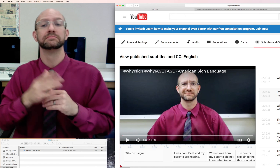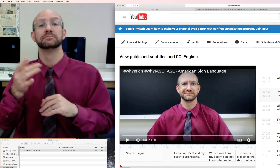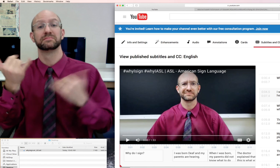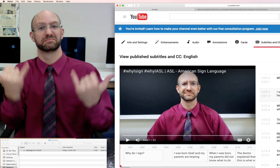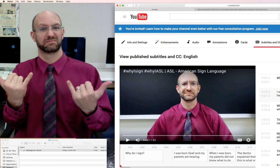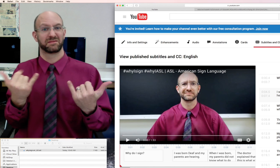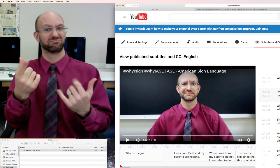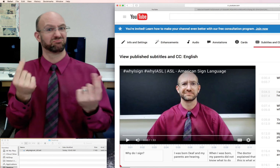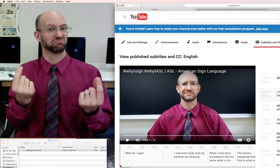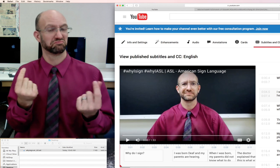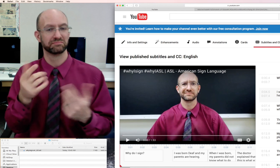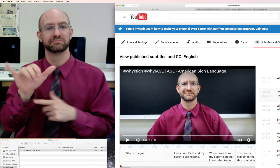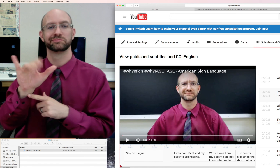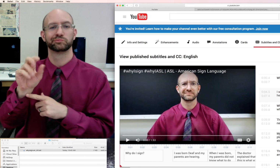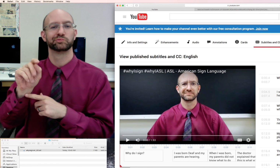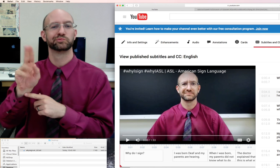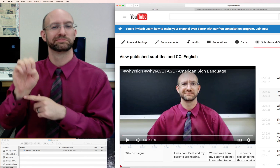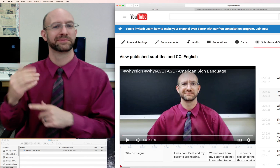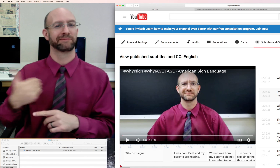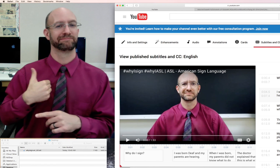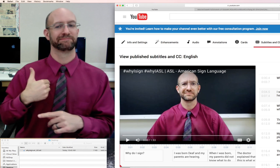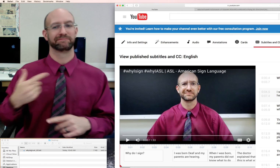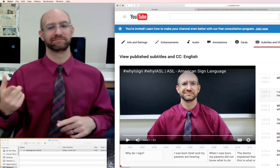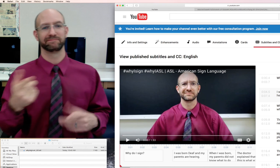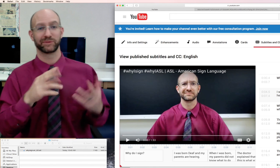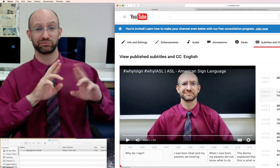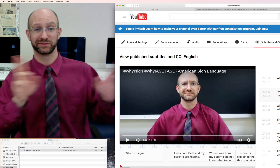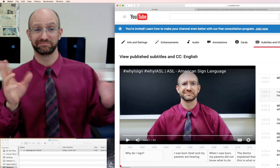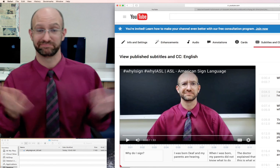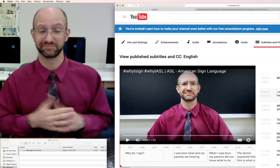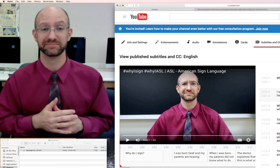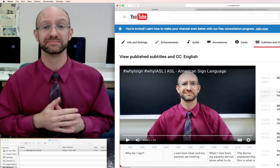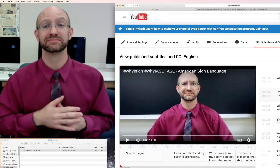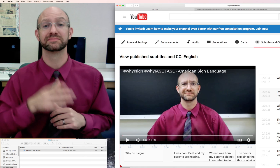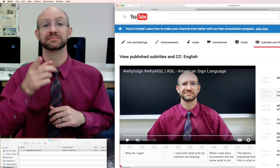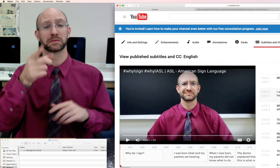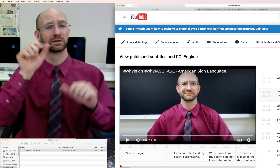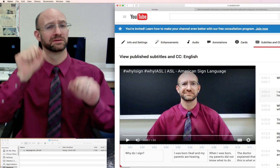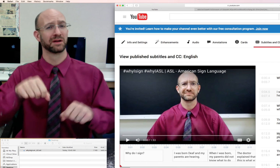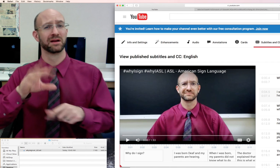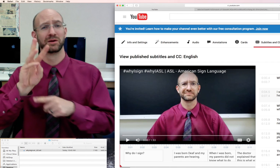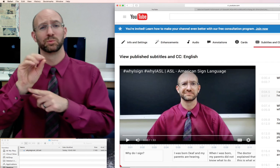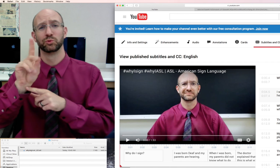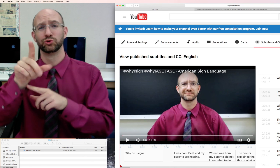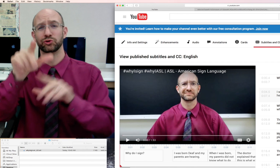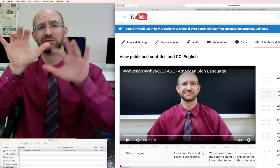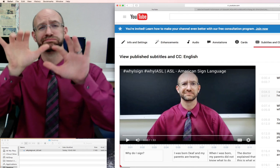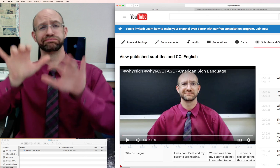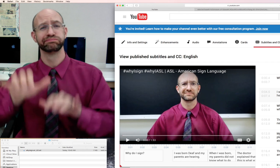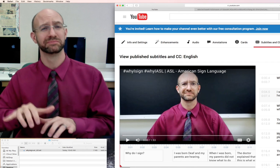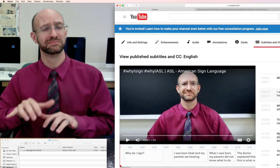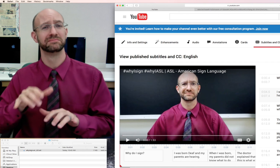So what you can do now is use YouTube because it is available. You can also do it on Word and type out that text file.